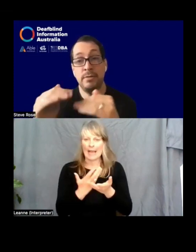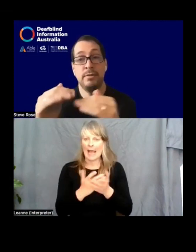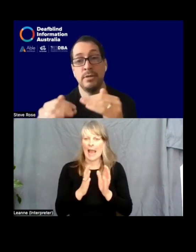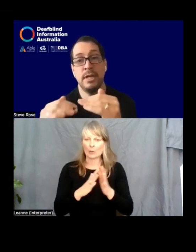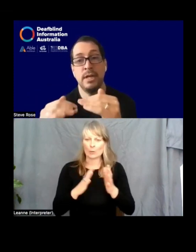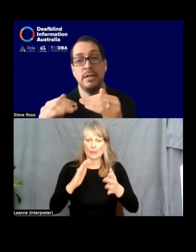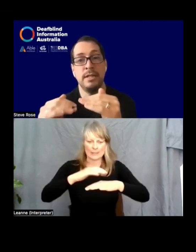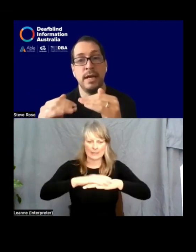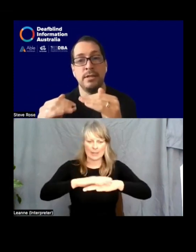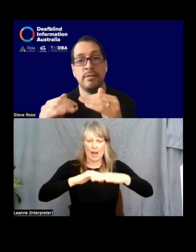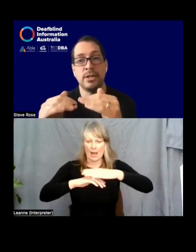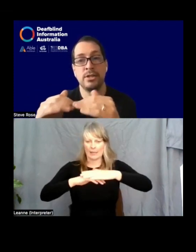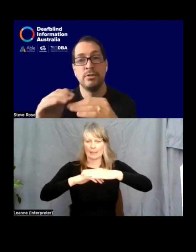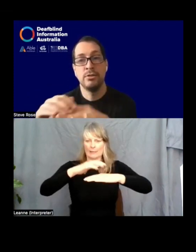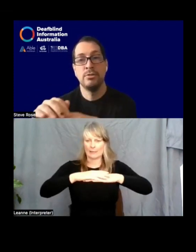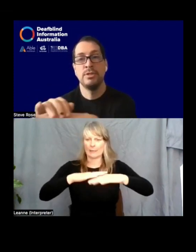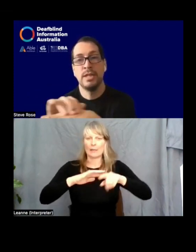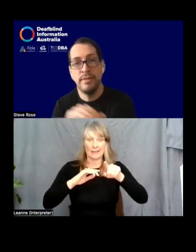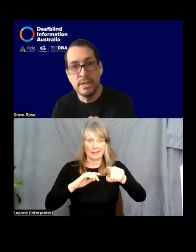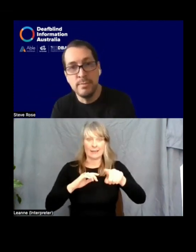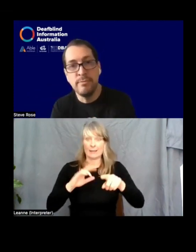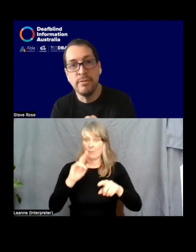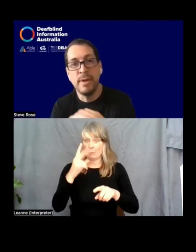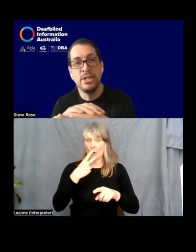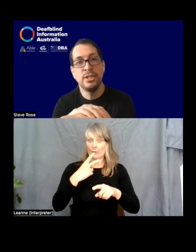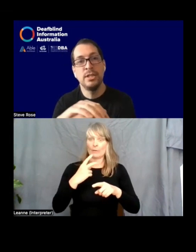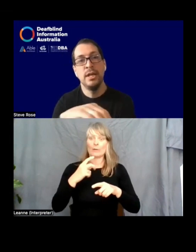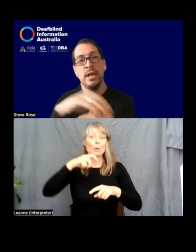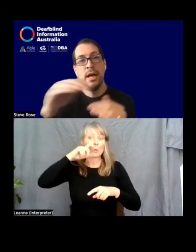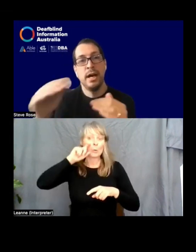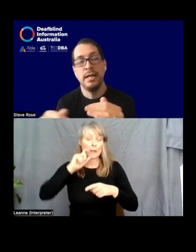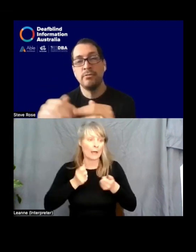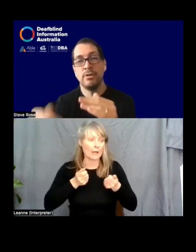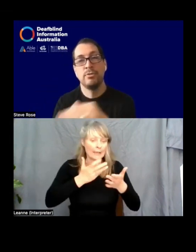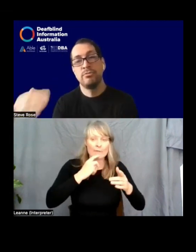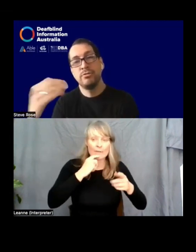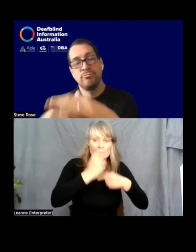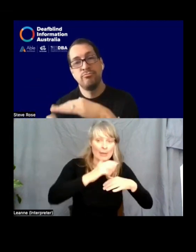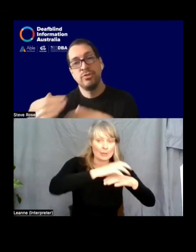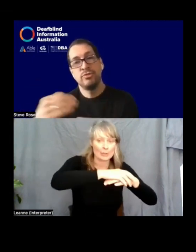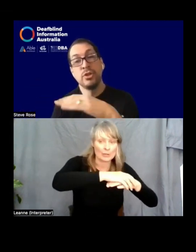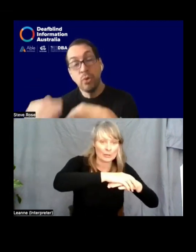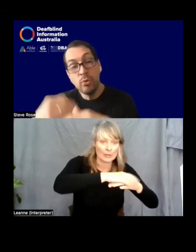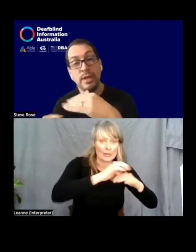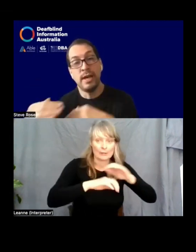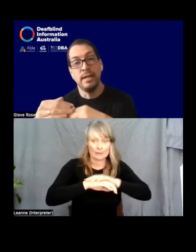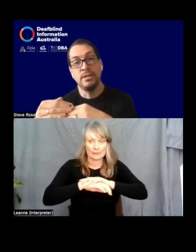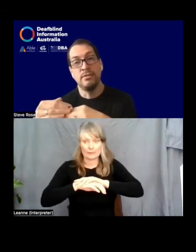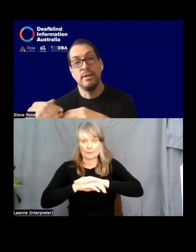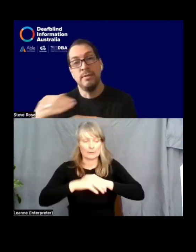both took turns in that interaction. Gunner was giving some information and Ingrid was recalling that information,